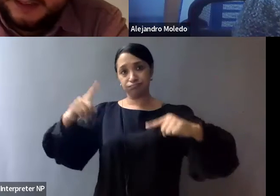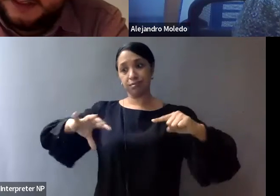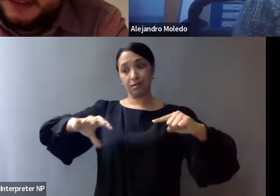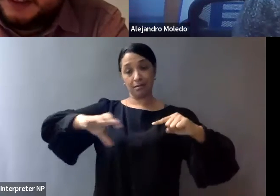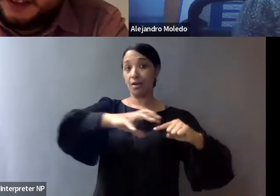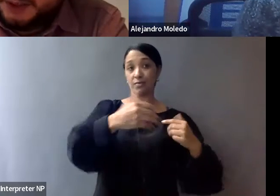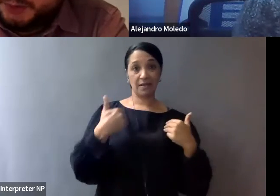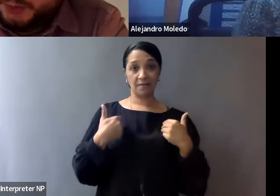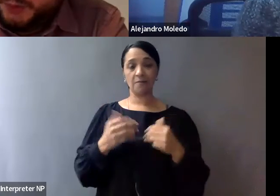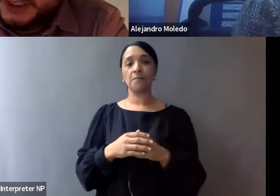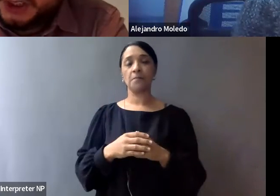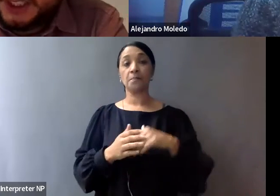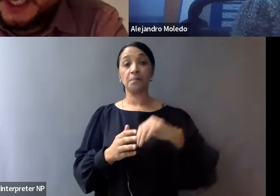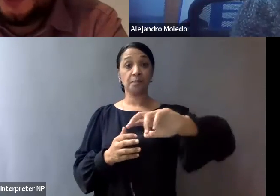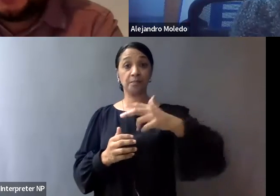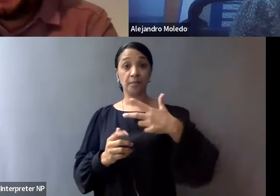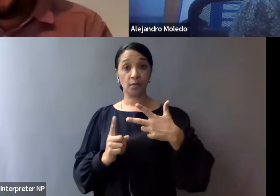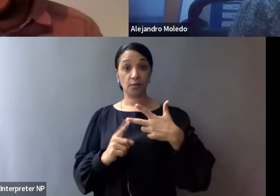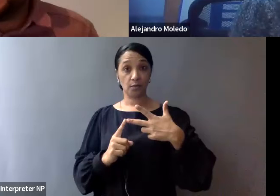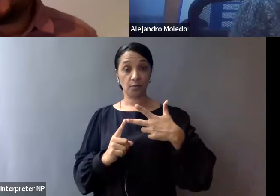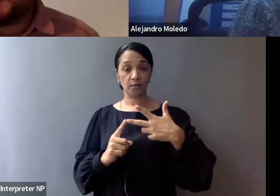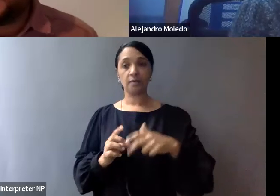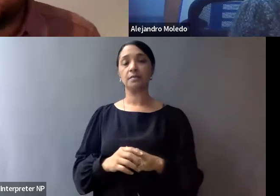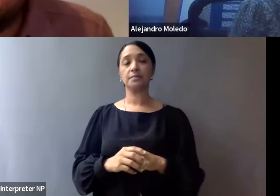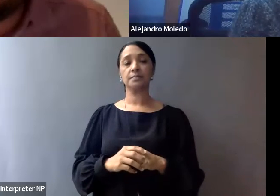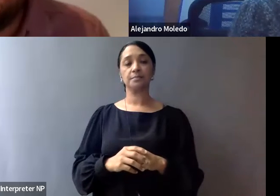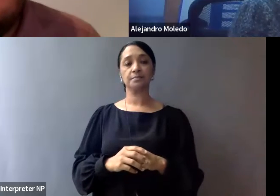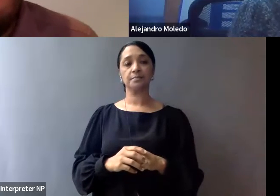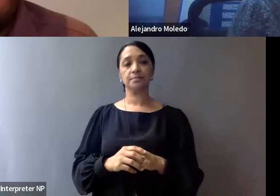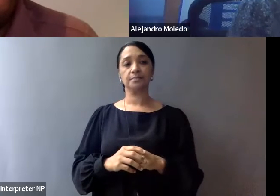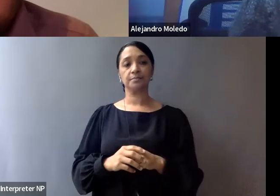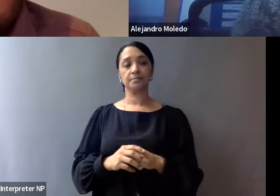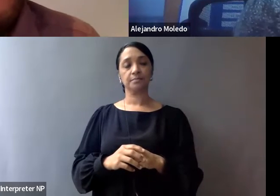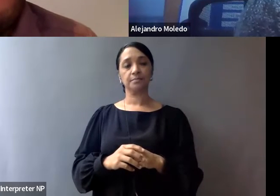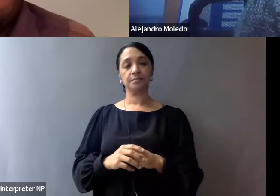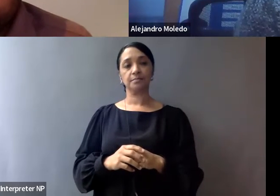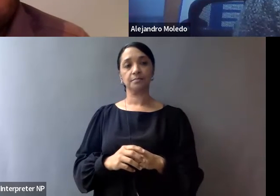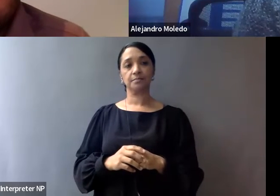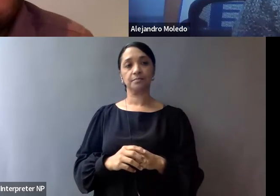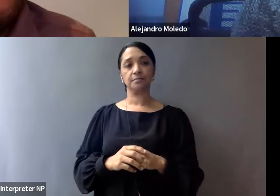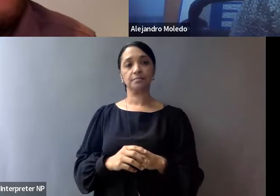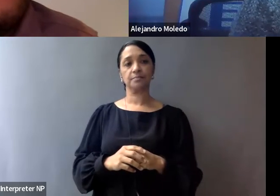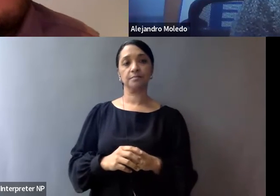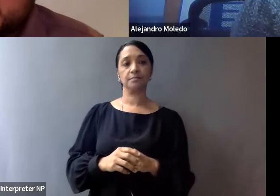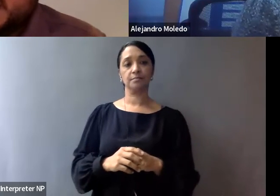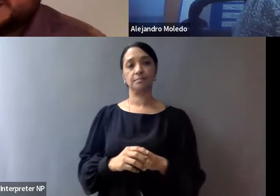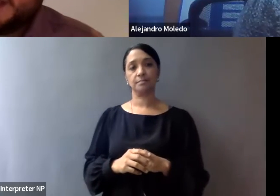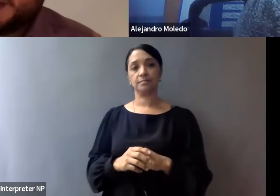And the third question, which is related to this and to make it more concrete, if there will be